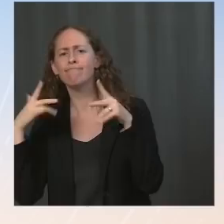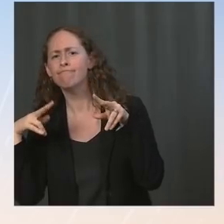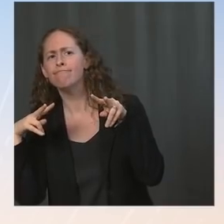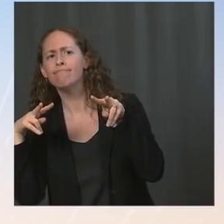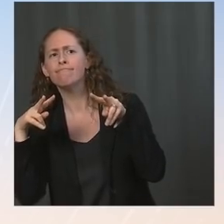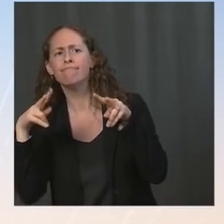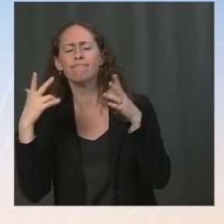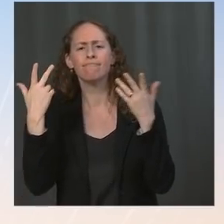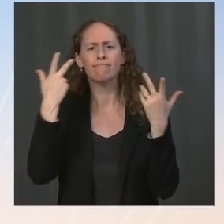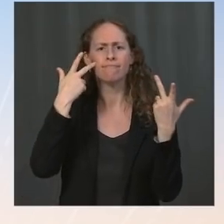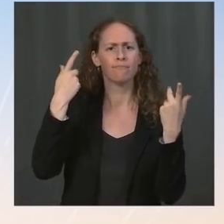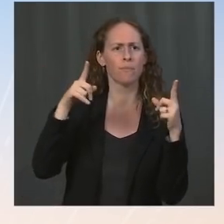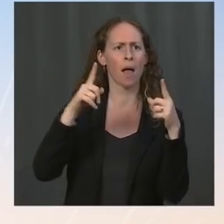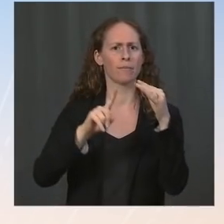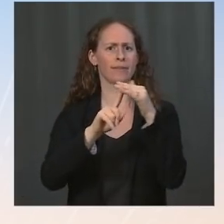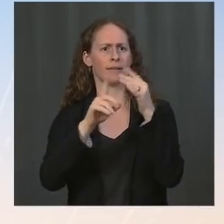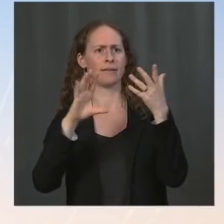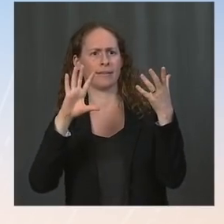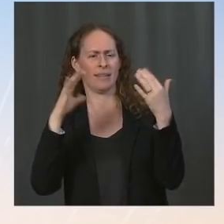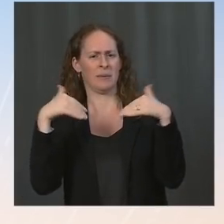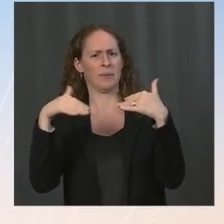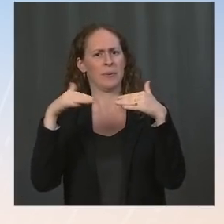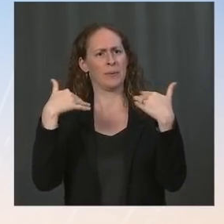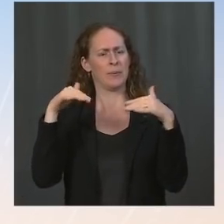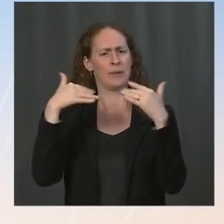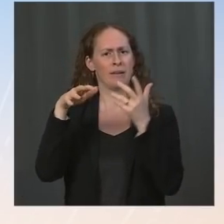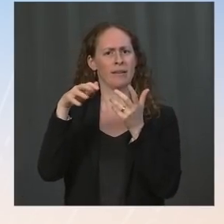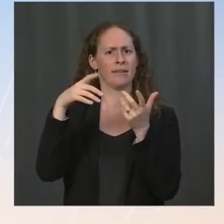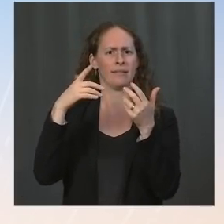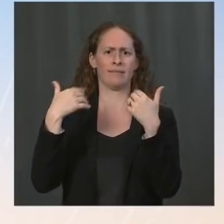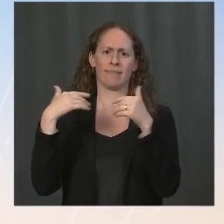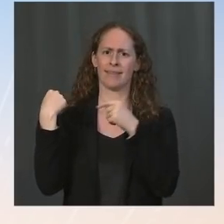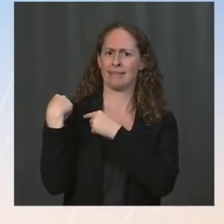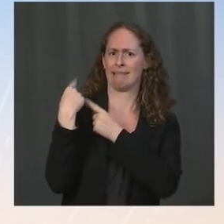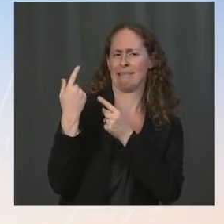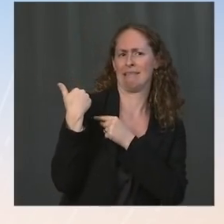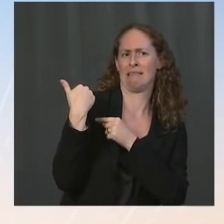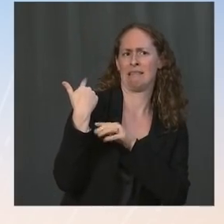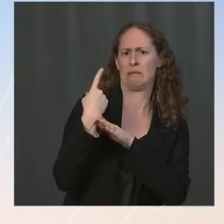through the course of the weekend. This was an extremely large and powerful hurricane.